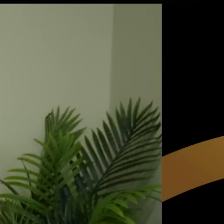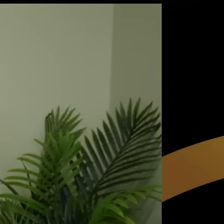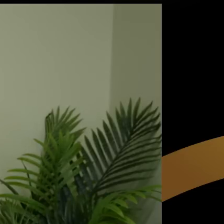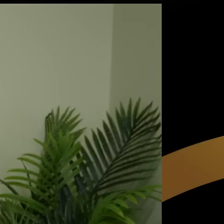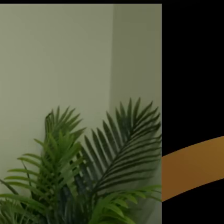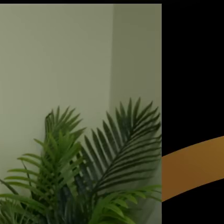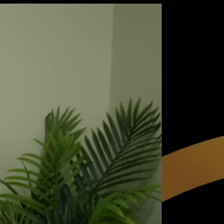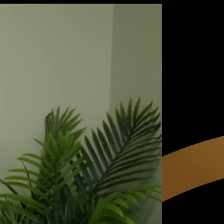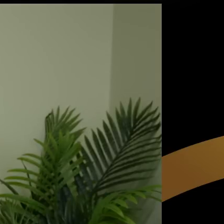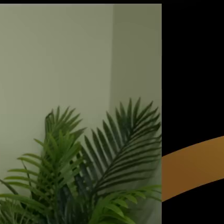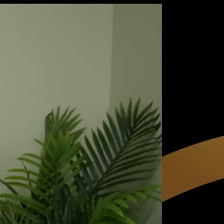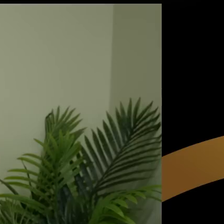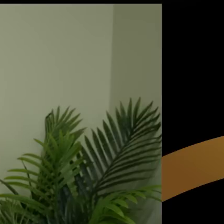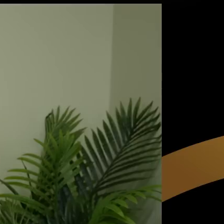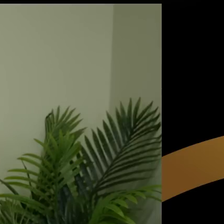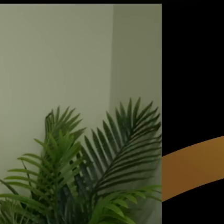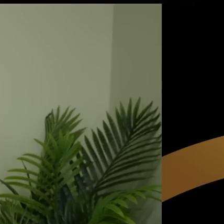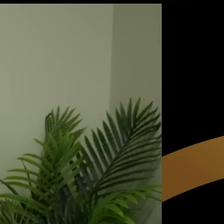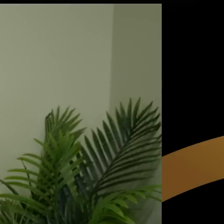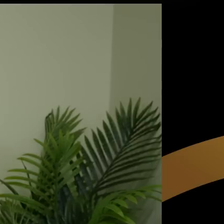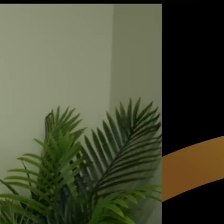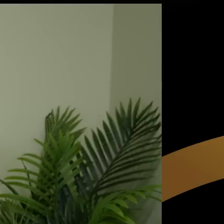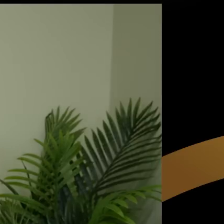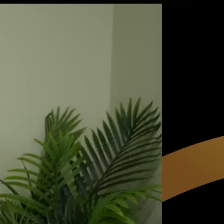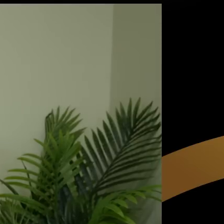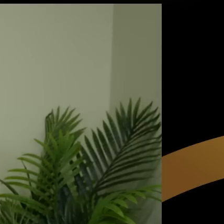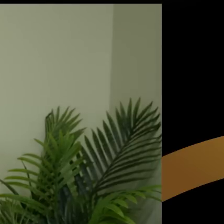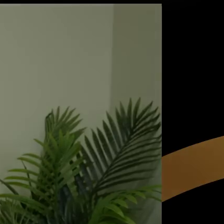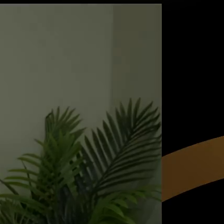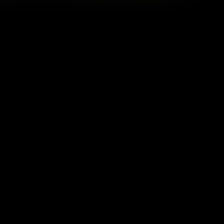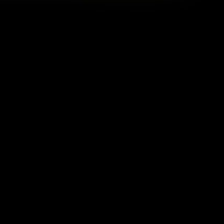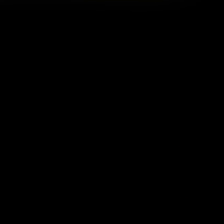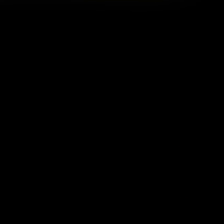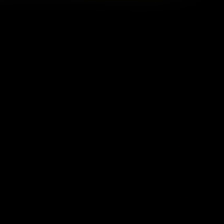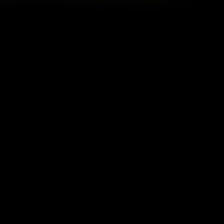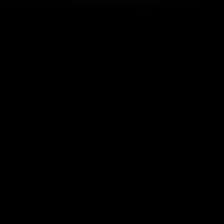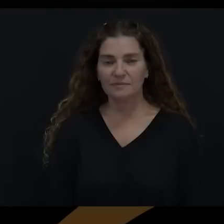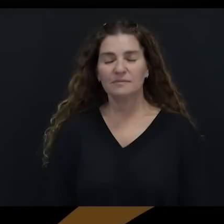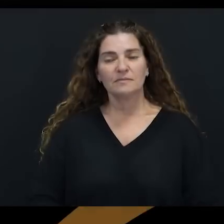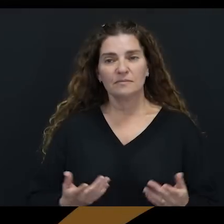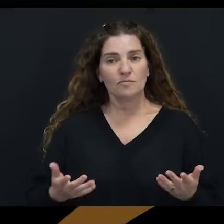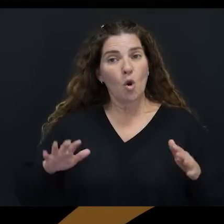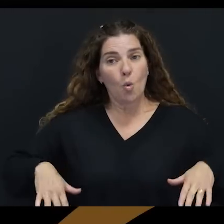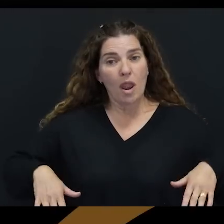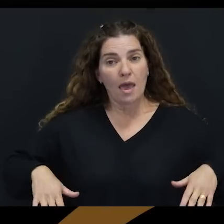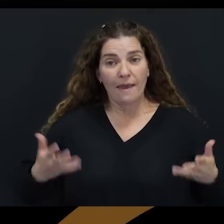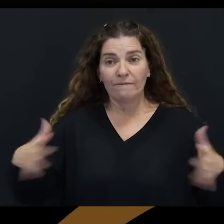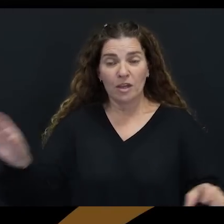we often create solutions that benefit everyone. But our work is far from over.